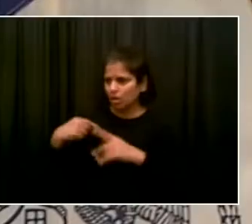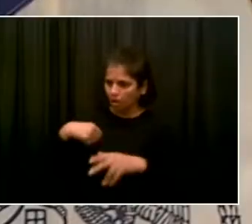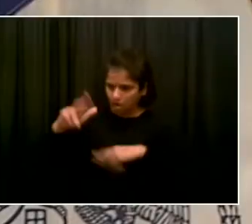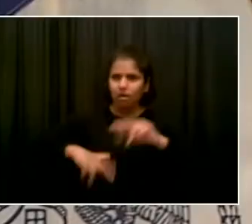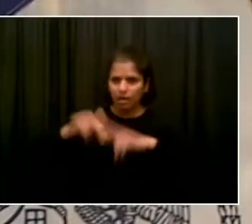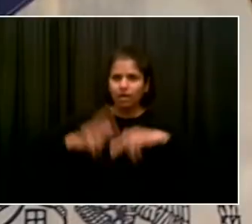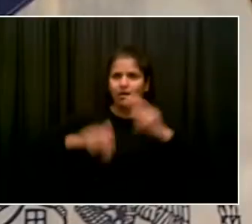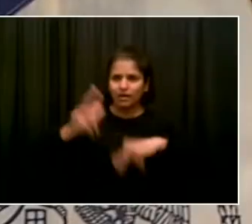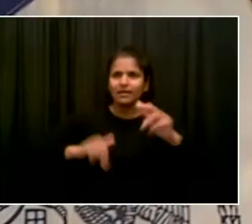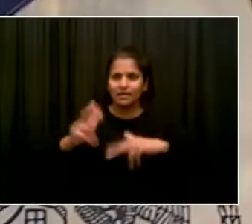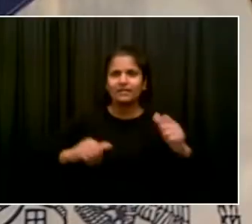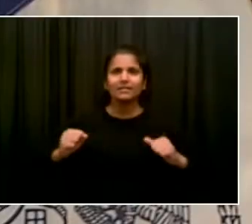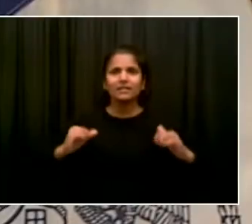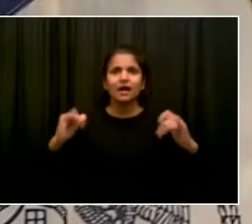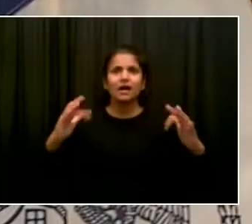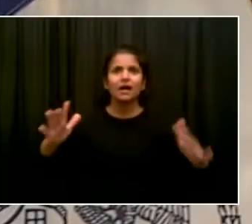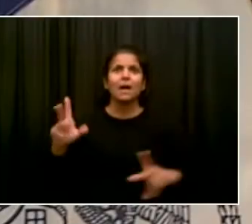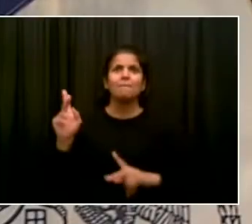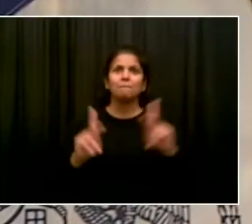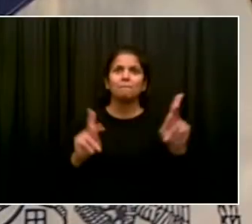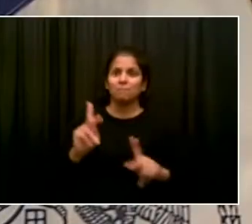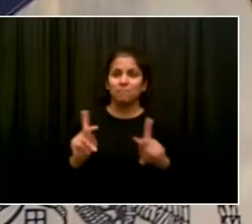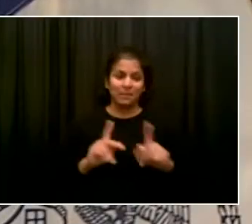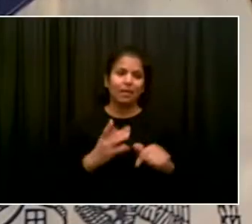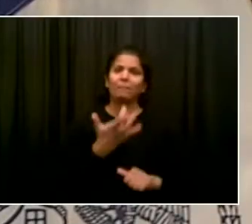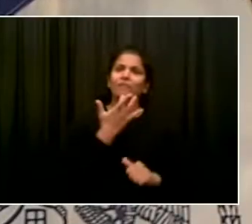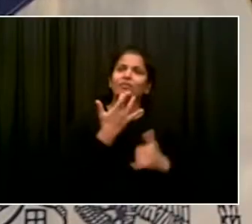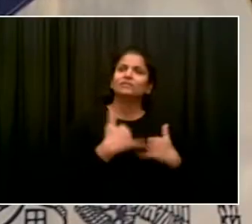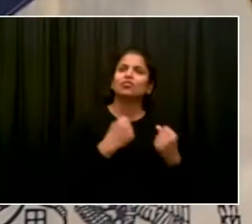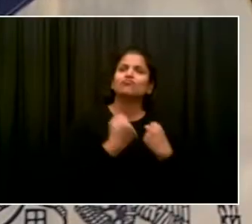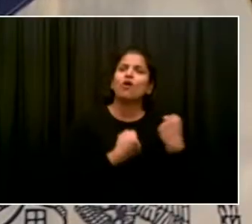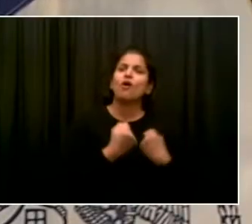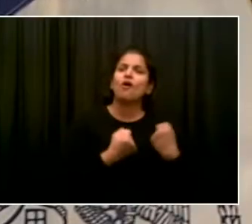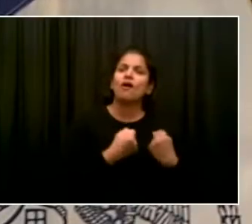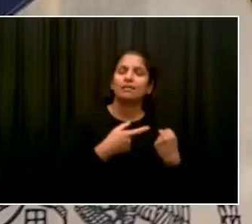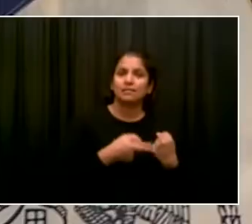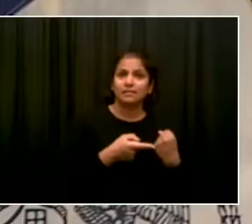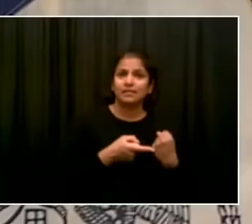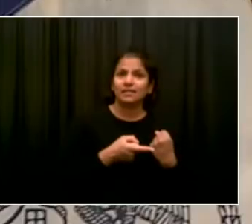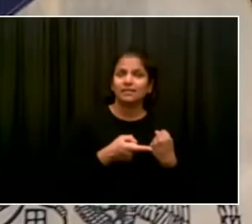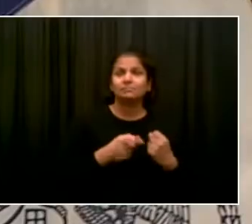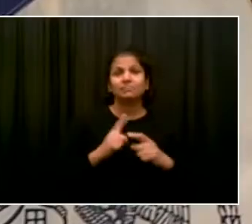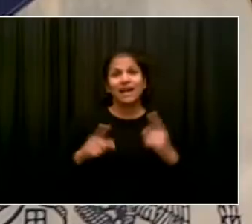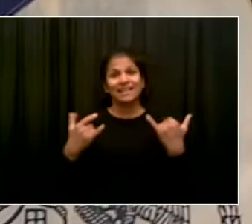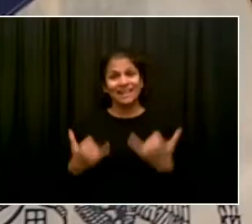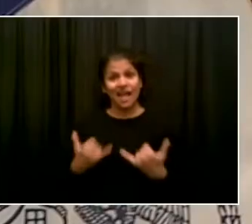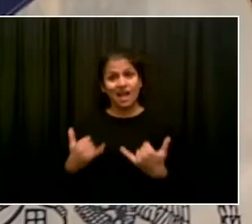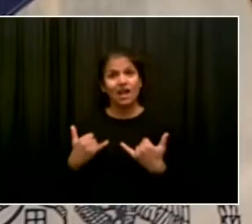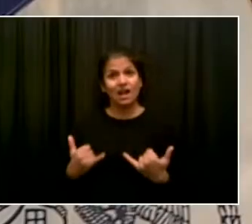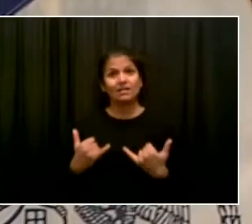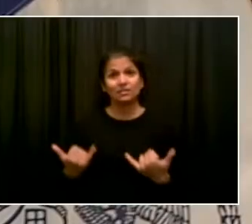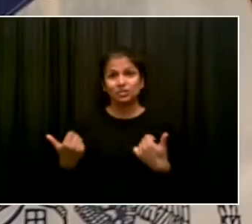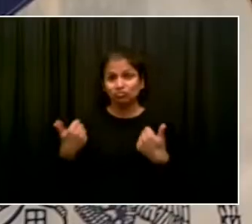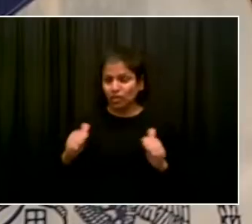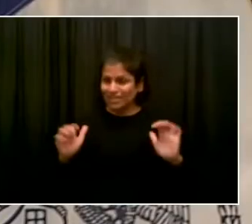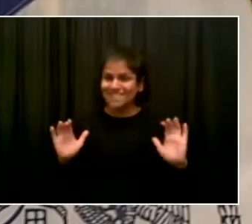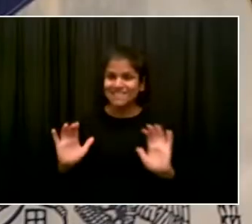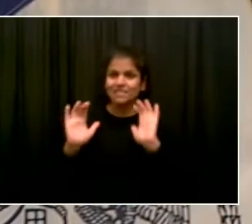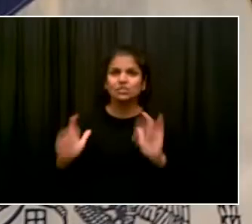AND PANDEMIC, VERY SADLY OF CAUSE MAY N PEOPLE TO TURN BACK TO CARS. WETAEDLK ABOUT